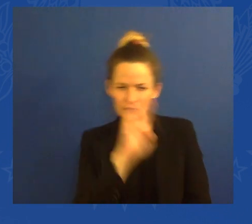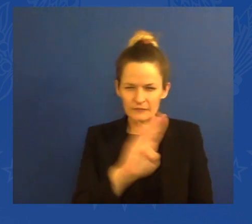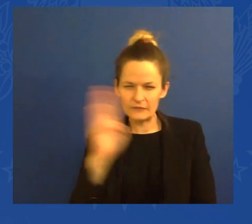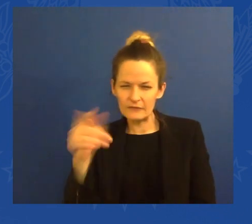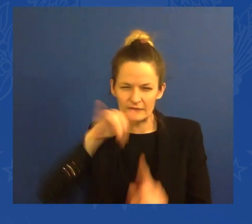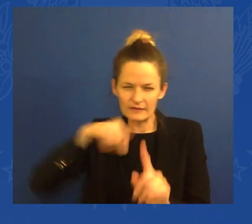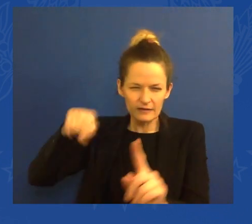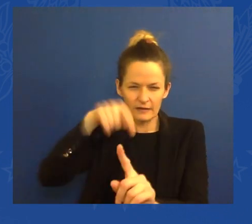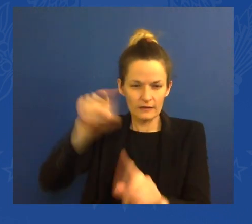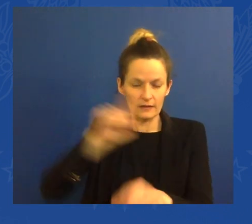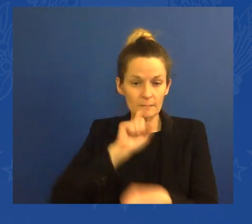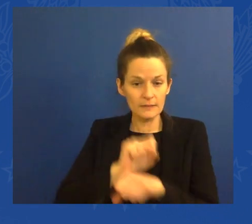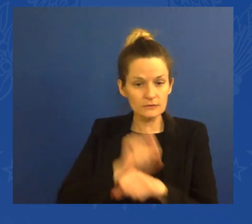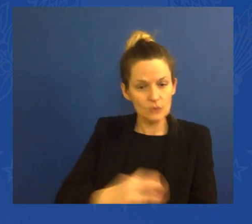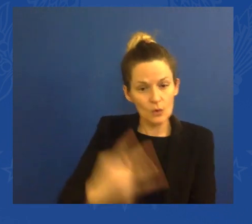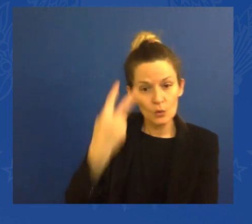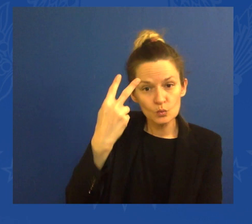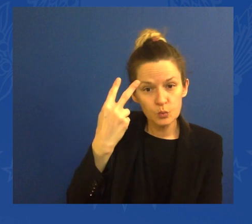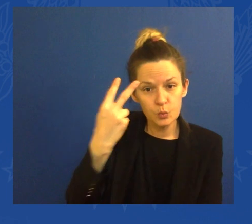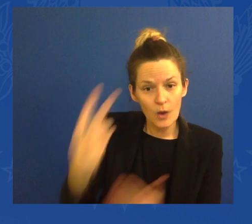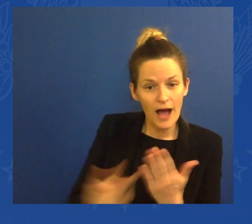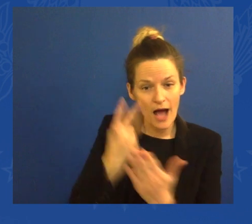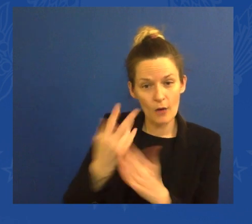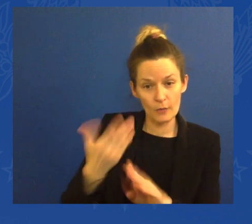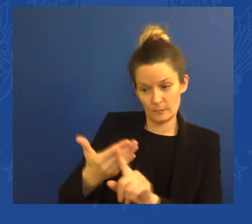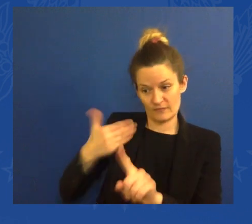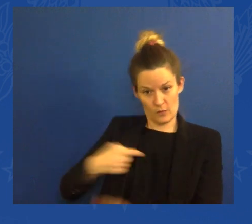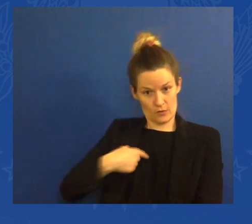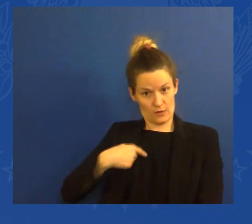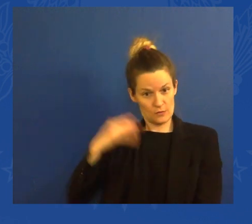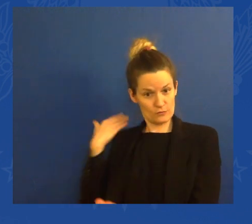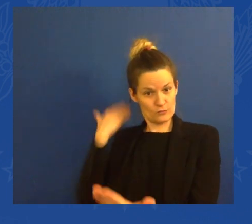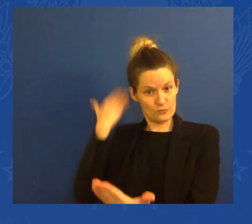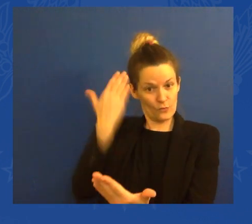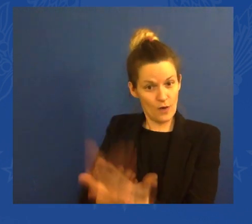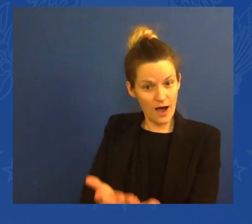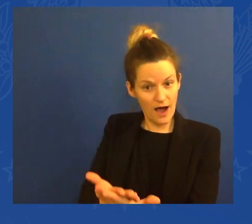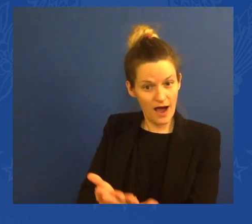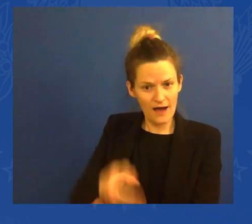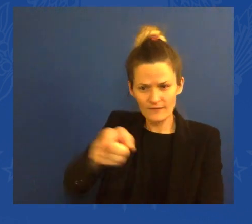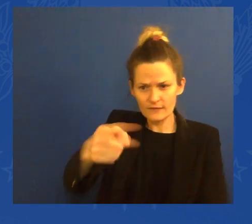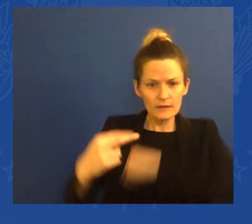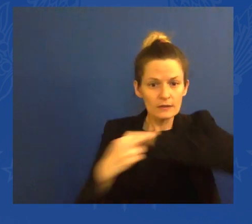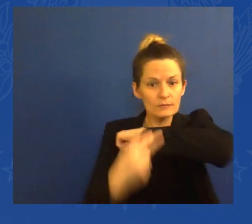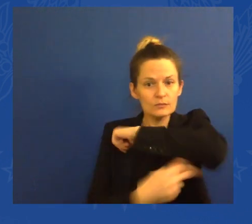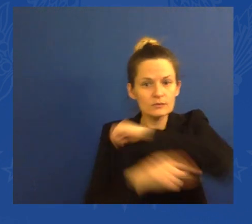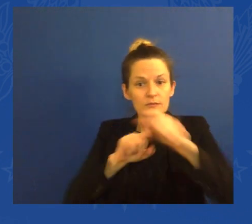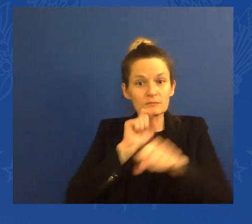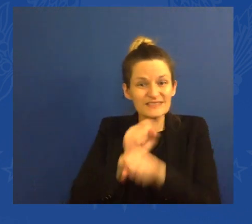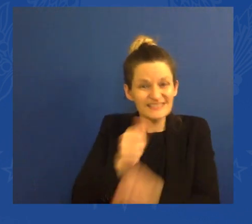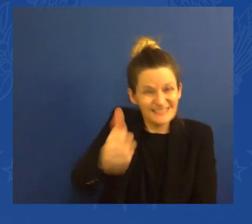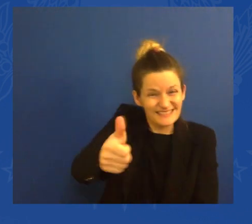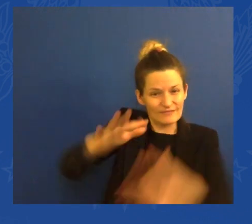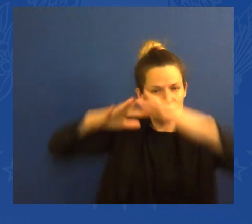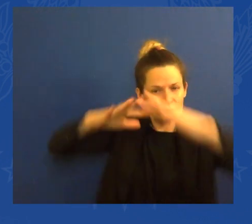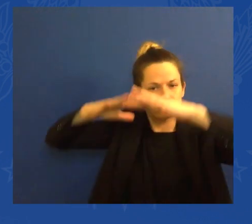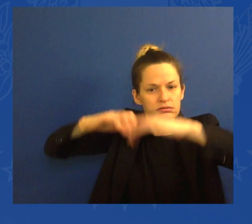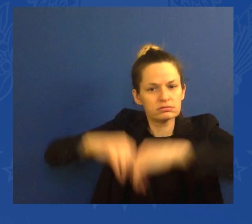as this bridge collapsed completely -- completely. You should have seen it. It was astounding to look at,